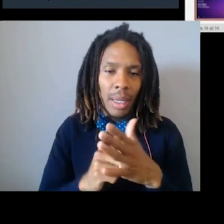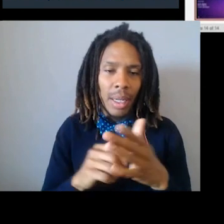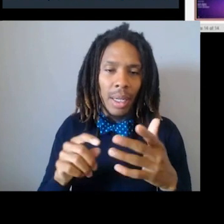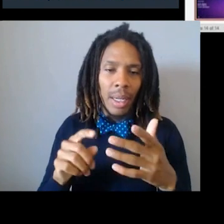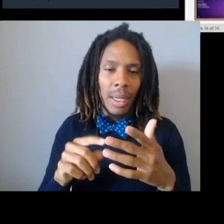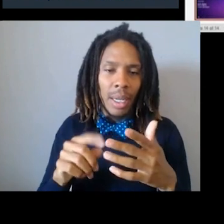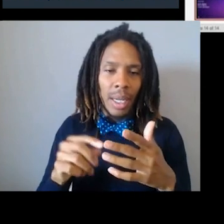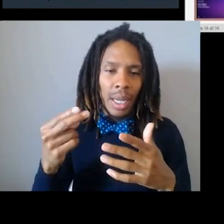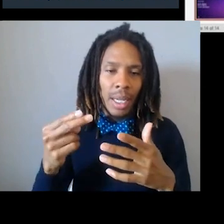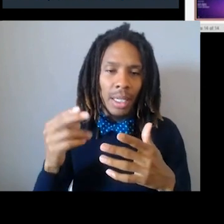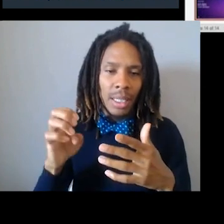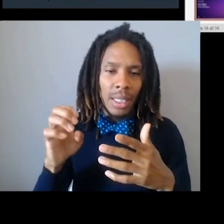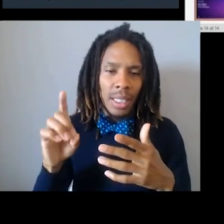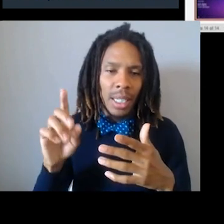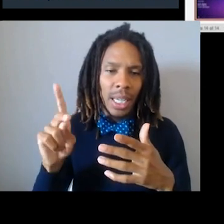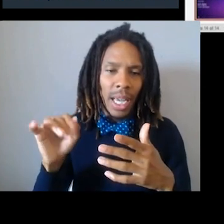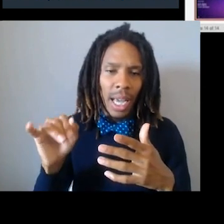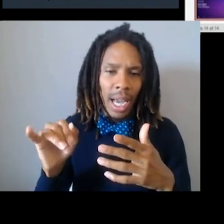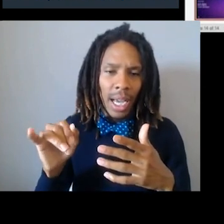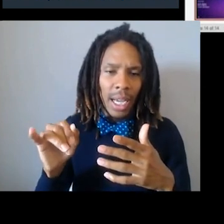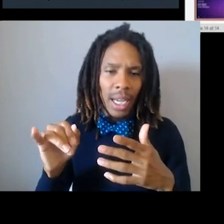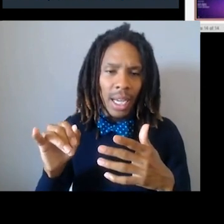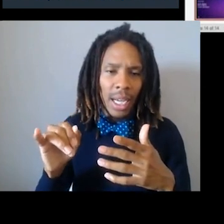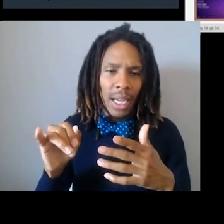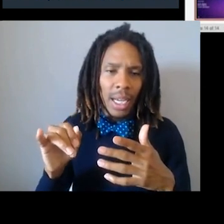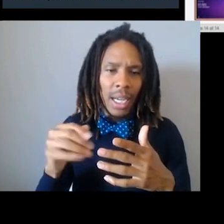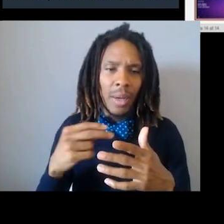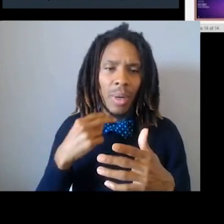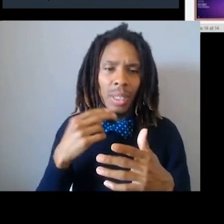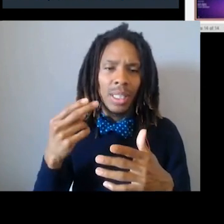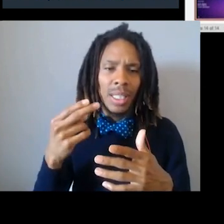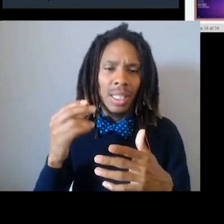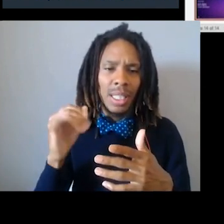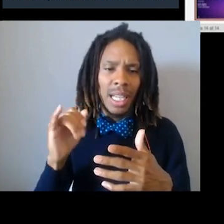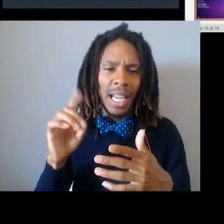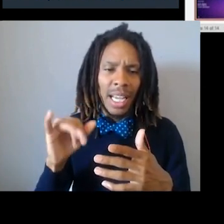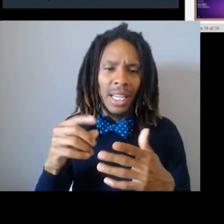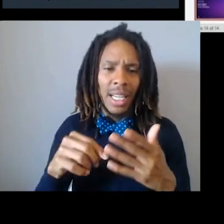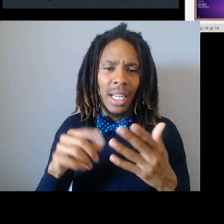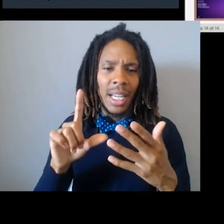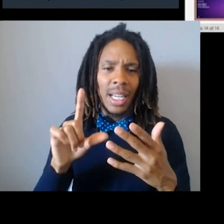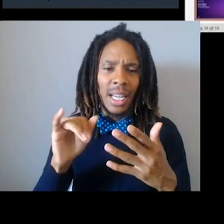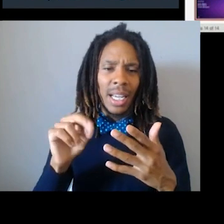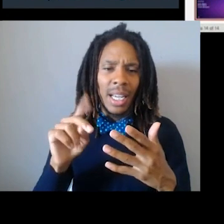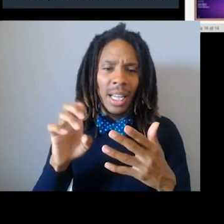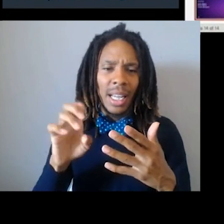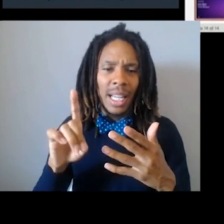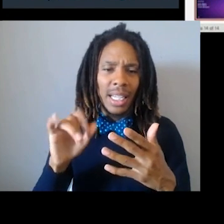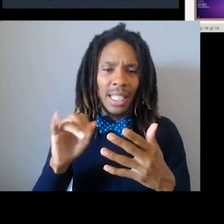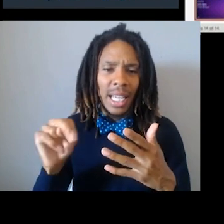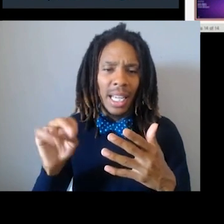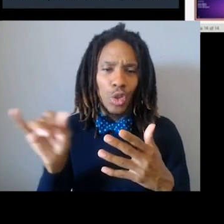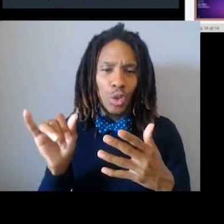but it's pronounced Heeki, and then LinkedIn as well. All right. Heeki, we really appreciate it.